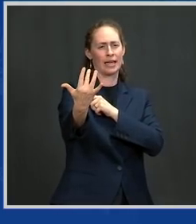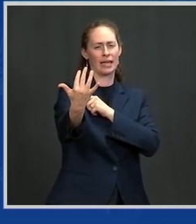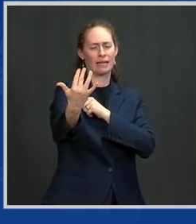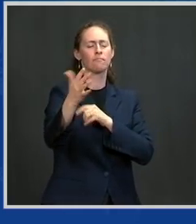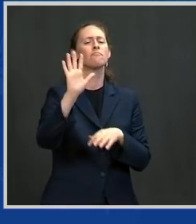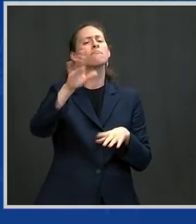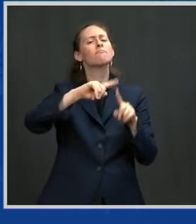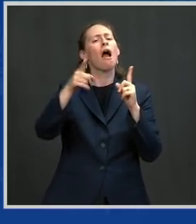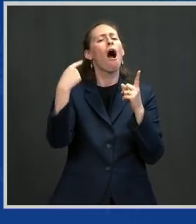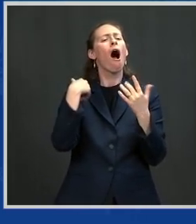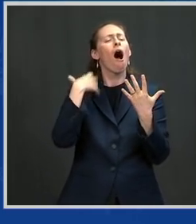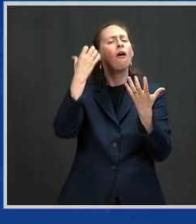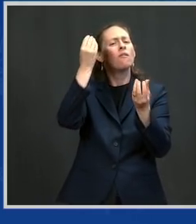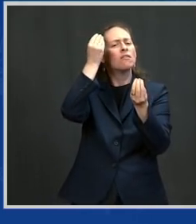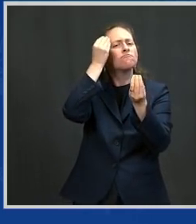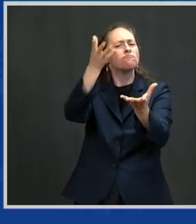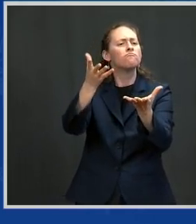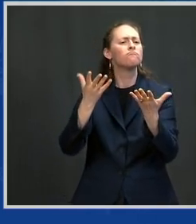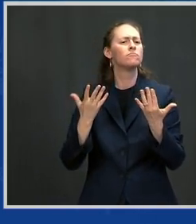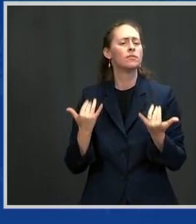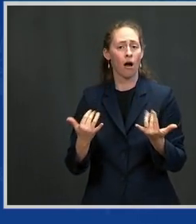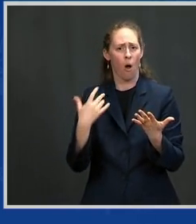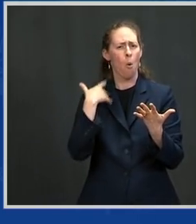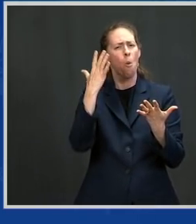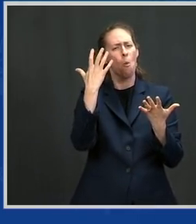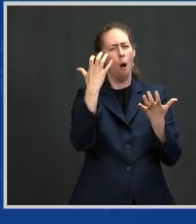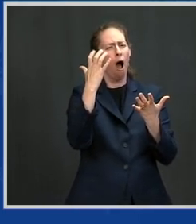But I will tell you this: I'm going to make clear to President Putin